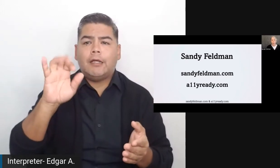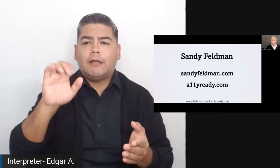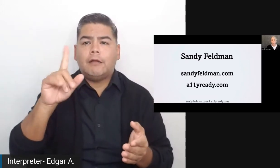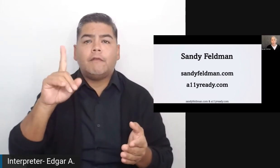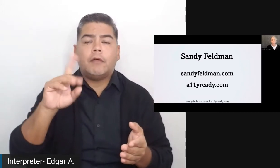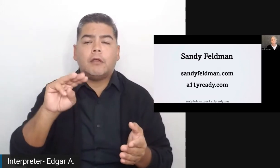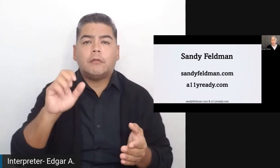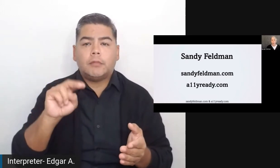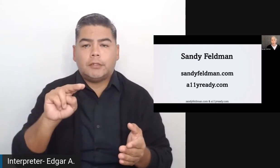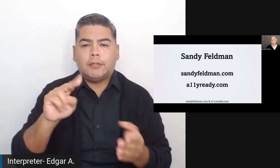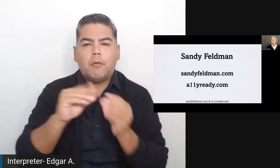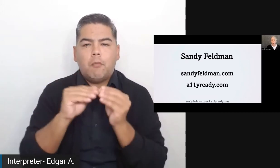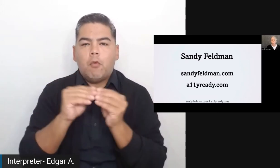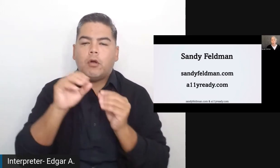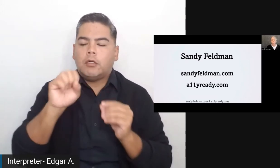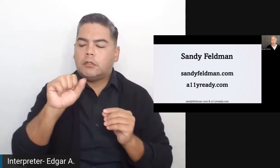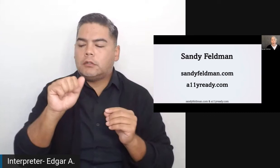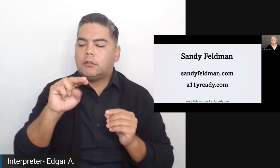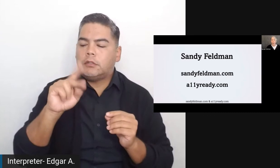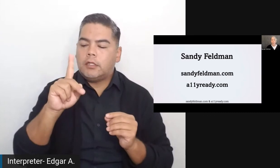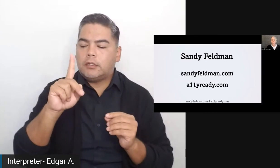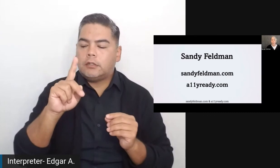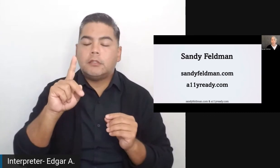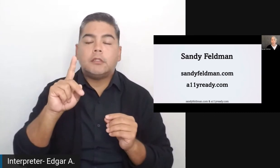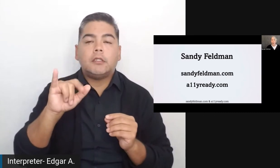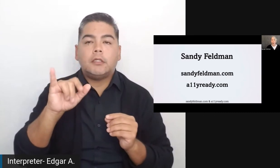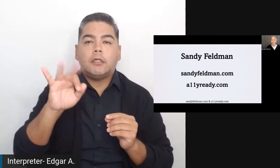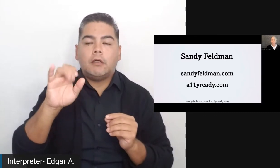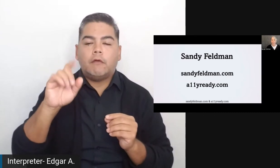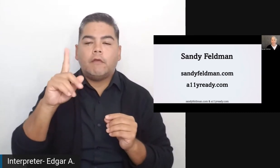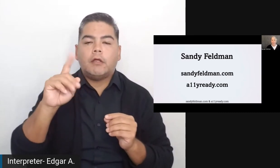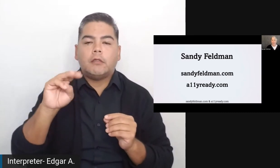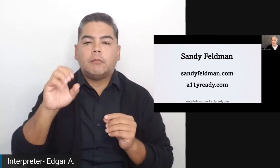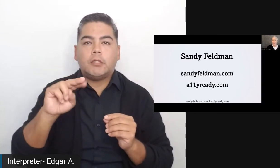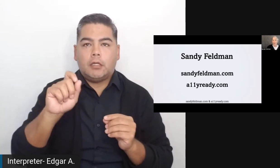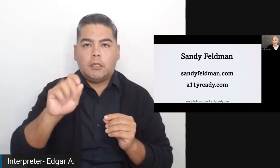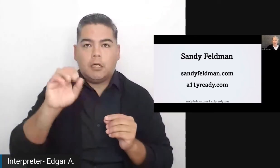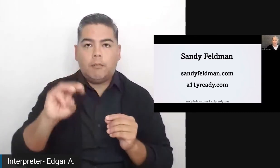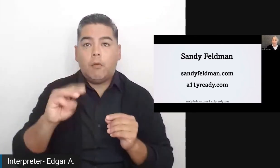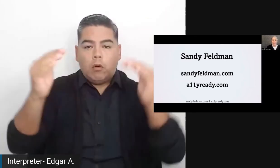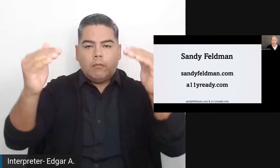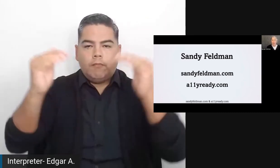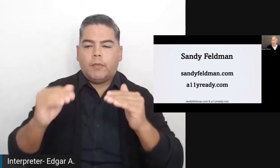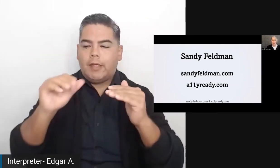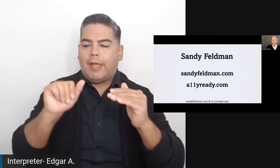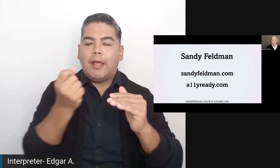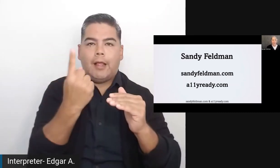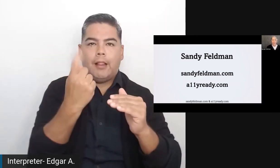at SandyFeldman.com or a11yready.com. Thank you very much.